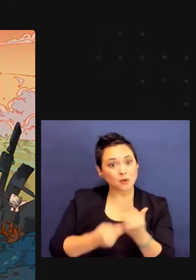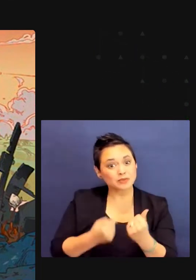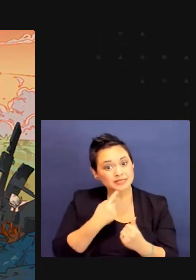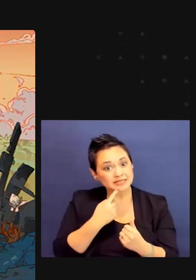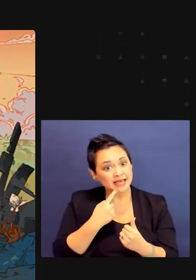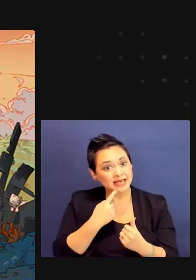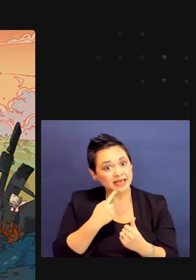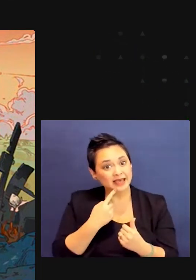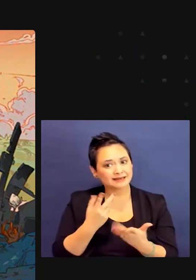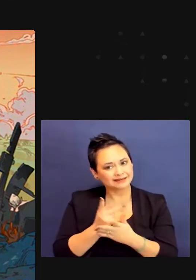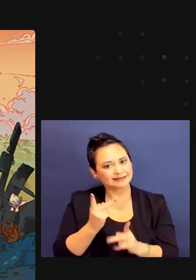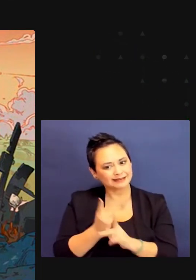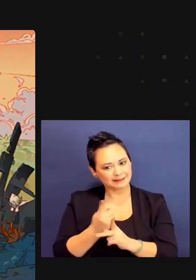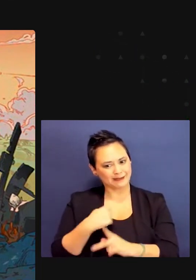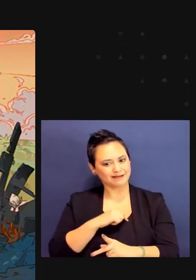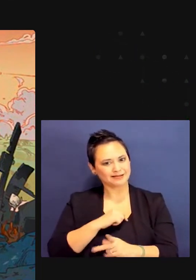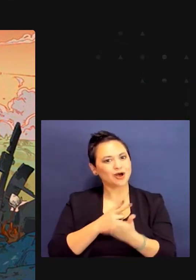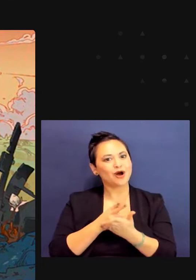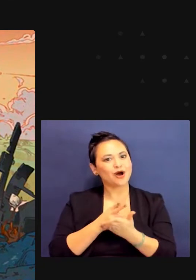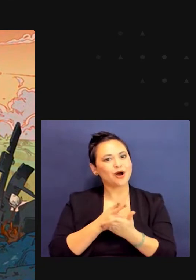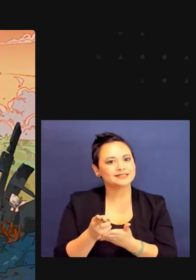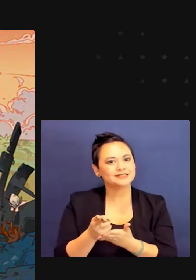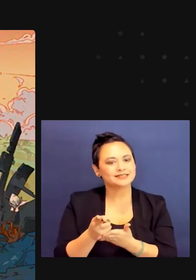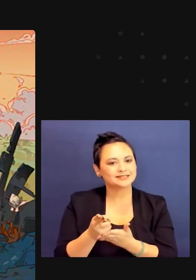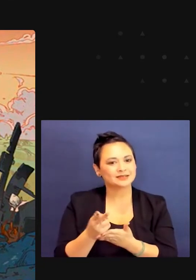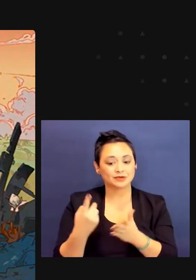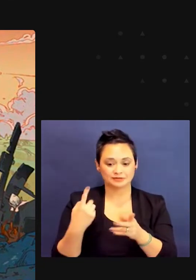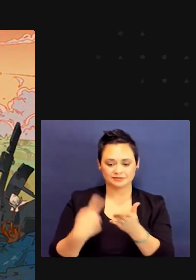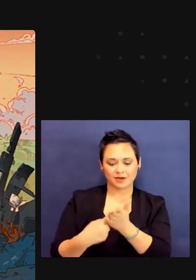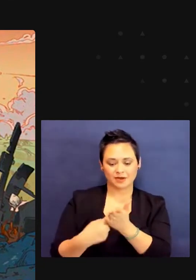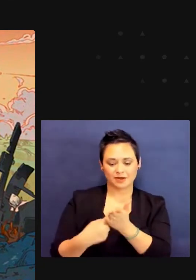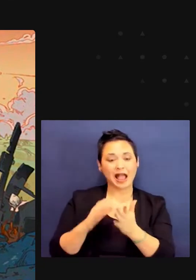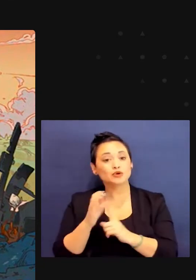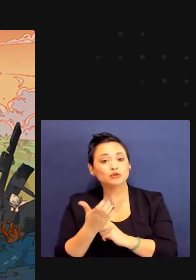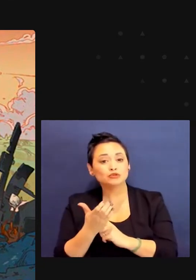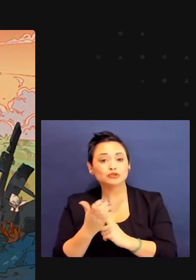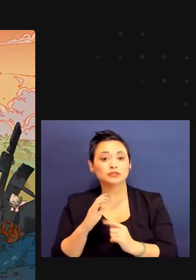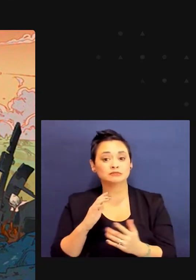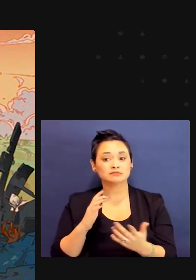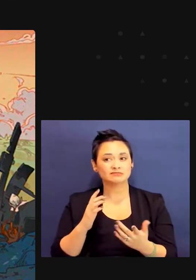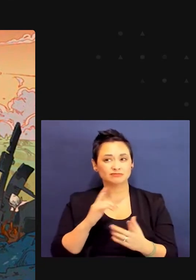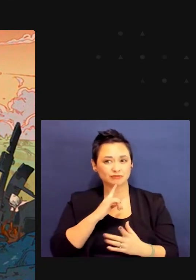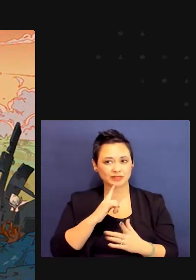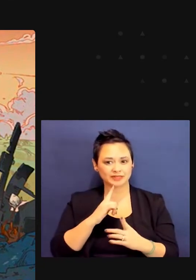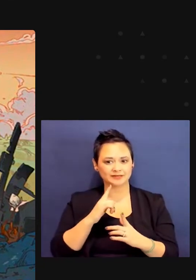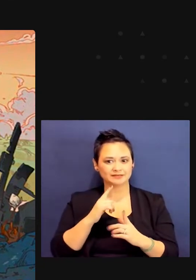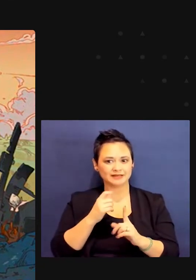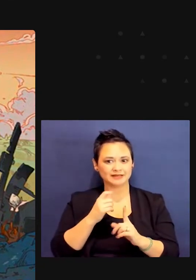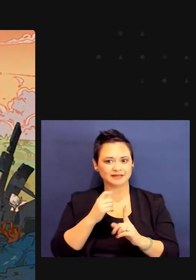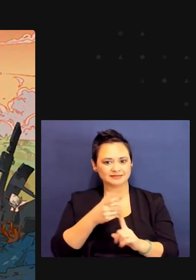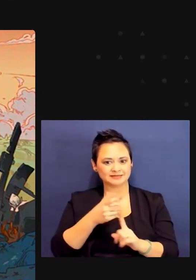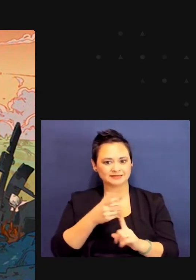you know, does our culture extend to all groups? Do they feel it in the way that we say it should be, you know,